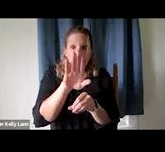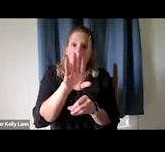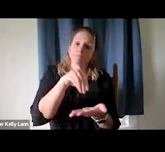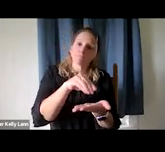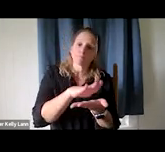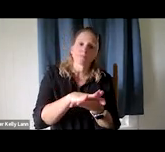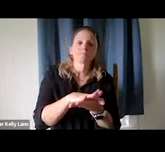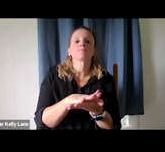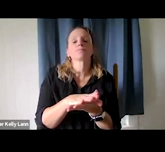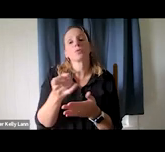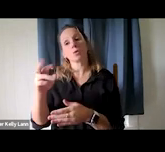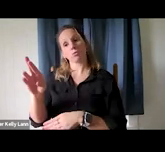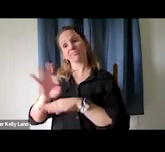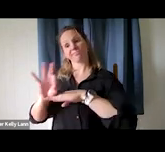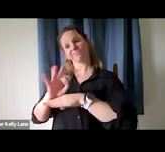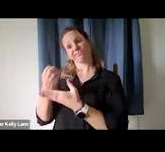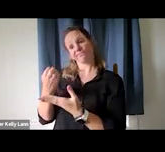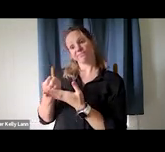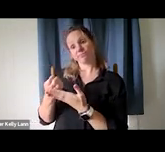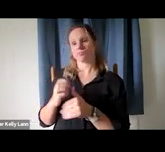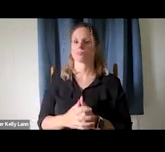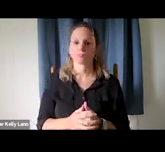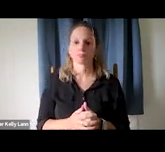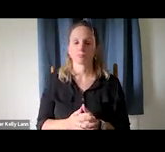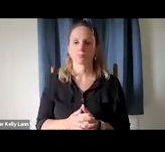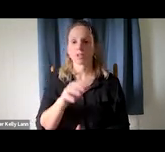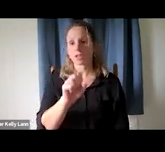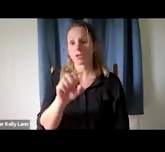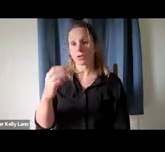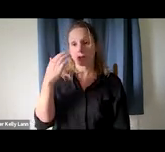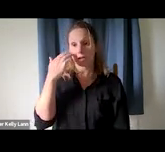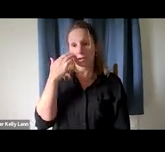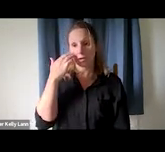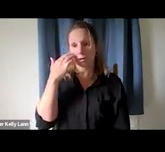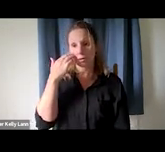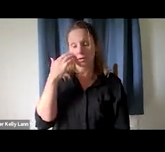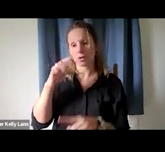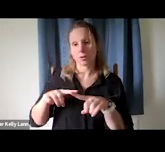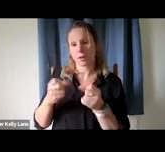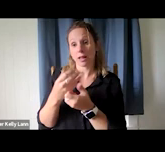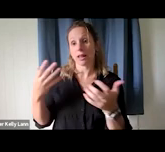but this could be functional evidence. Social Security, as you know, relies quite heavily on functional evidence.